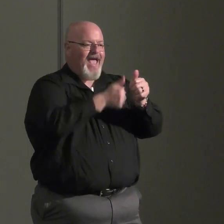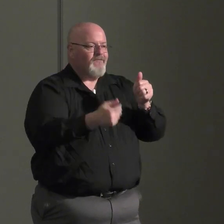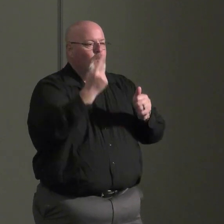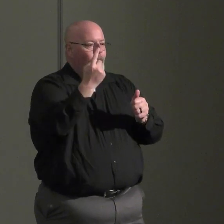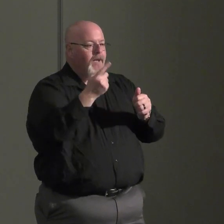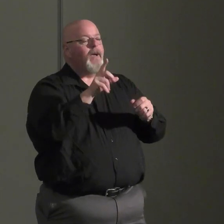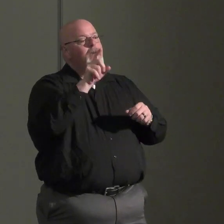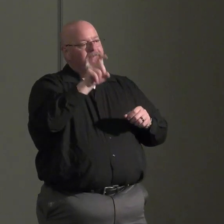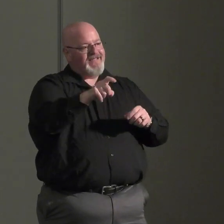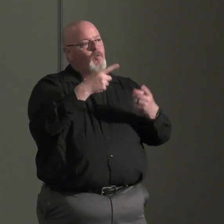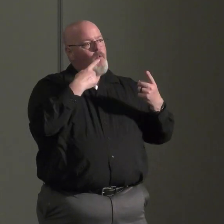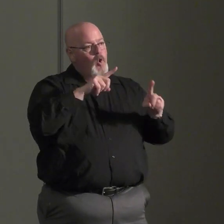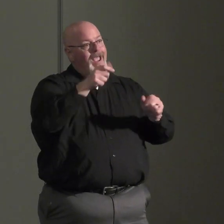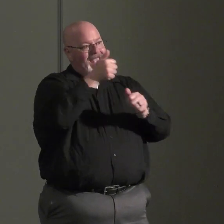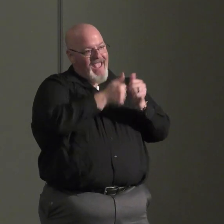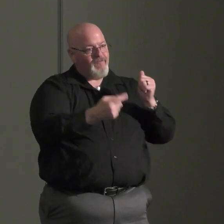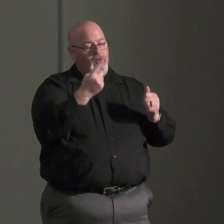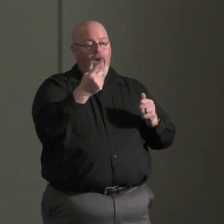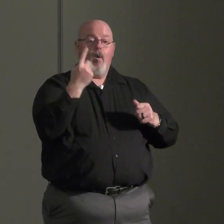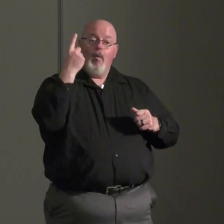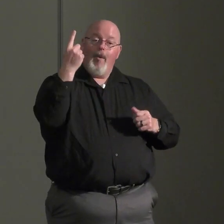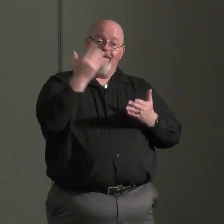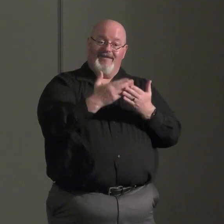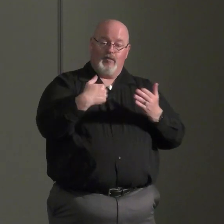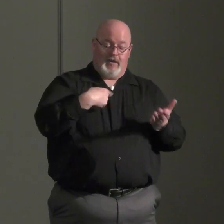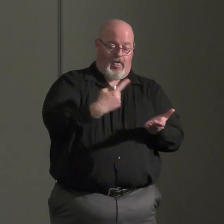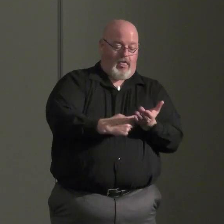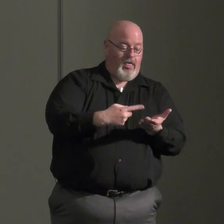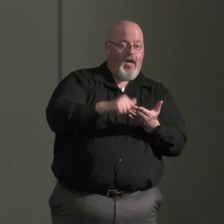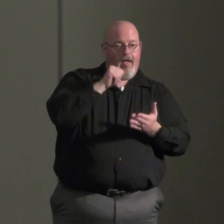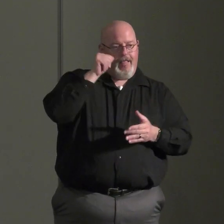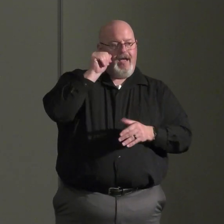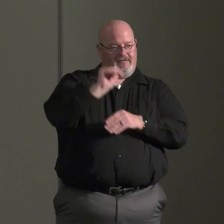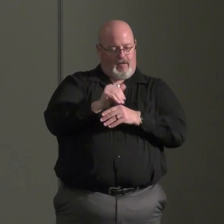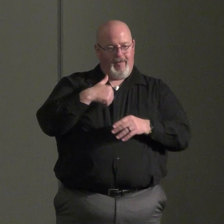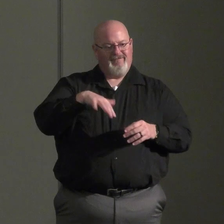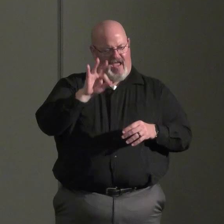to work for every one things we talked about last night which we also found was interesting,